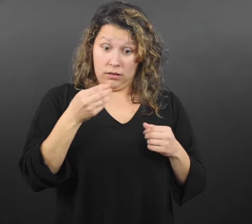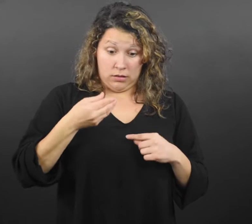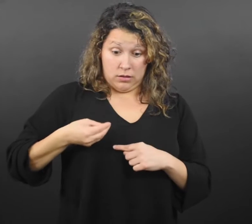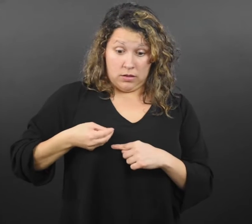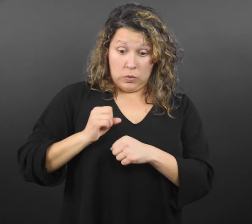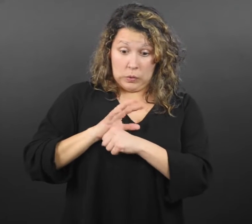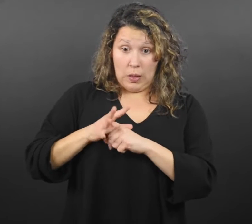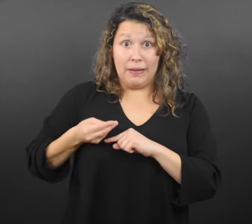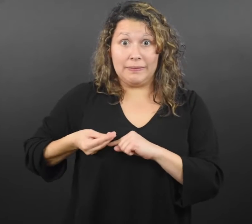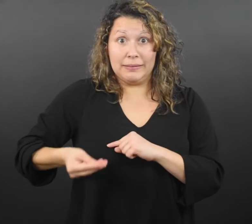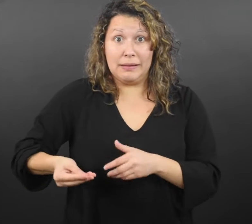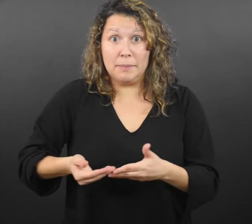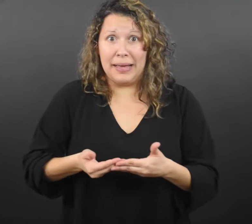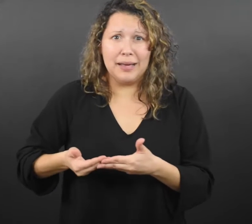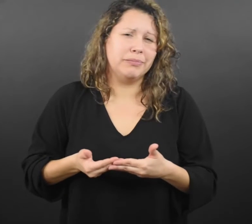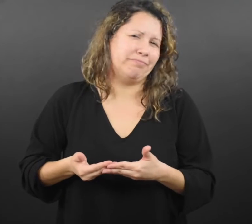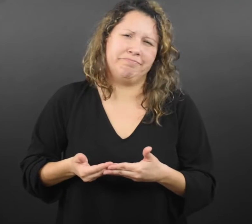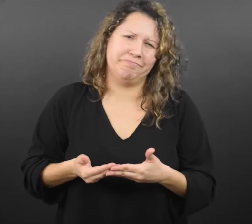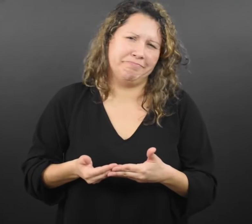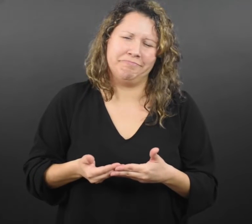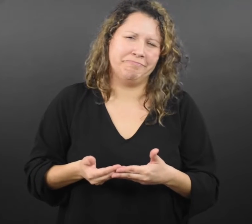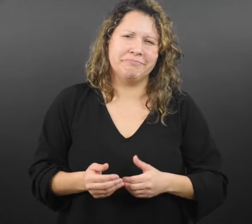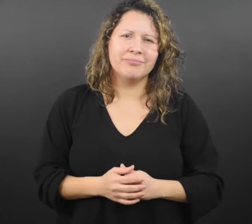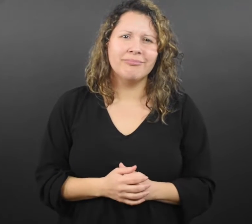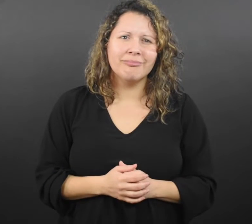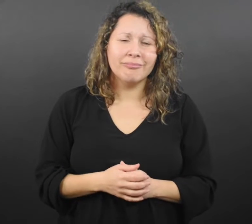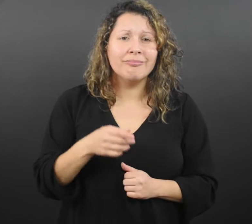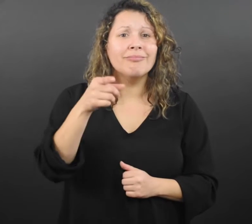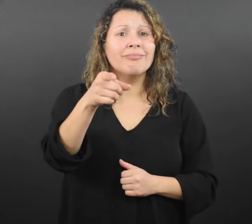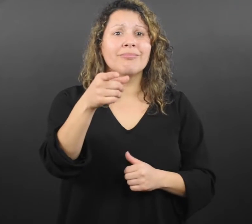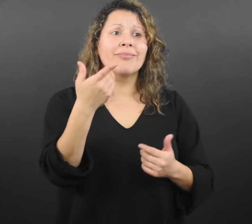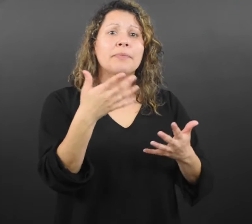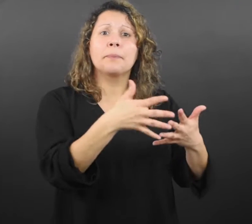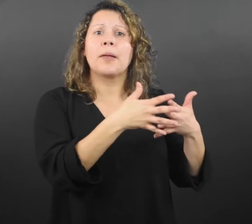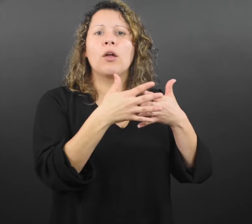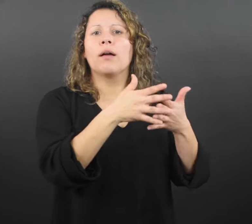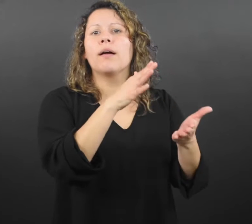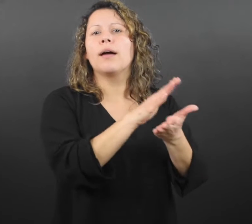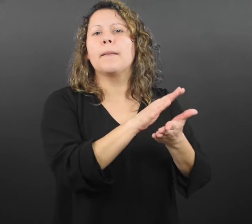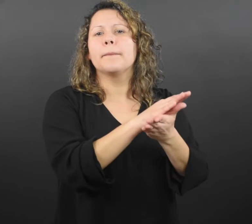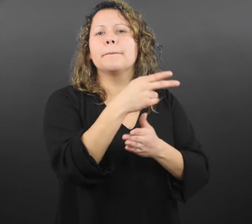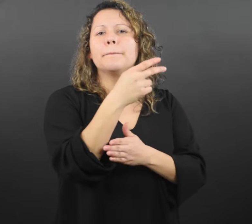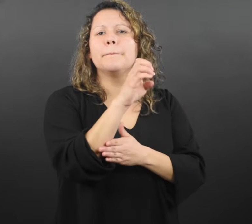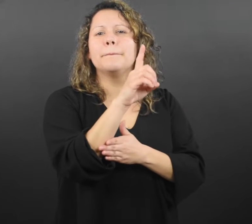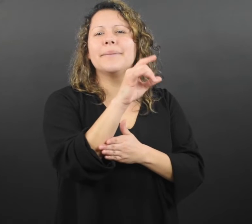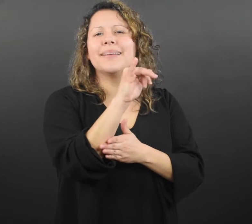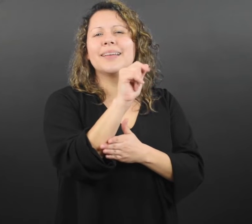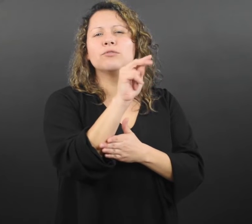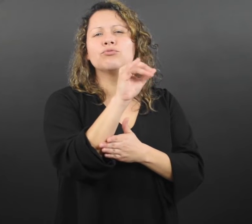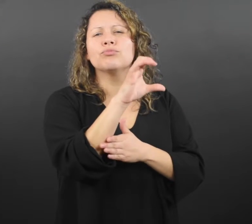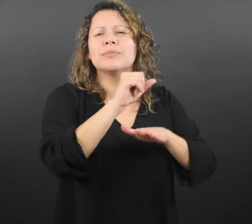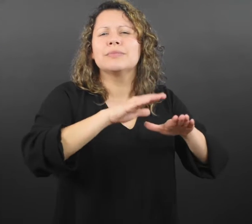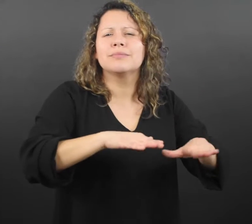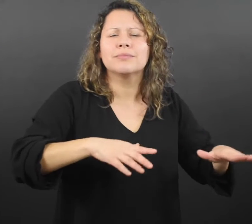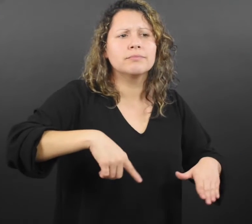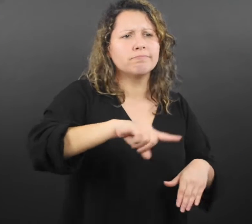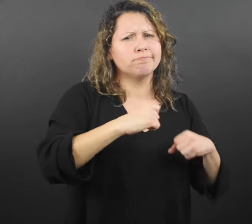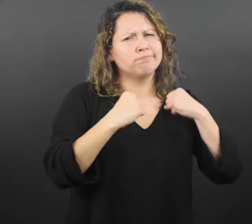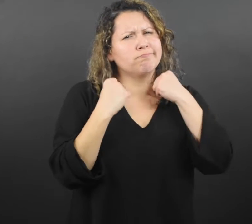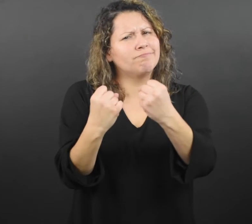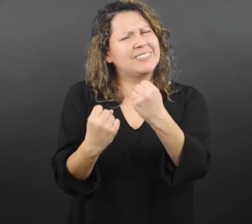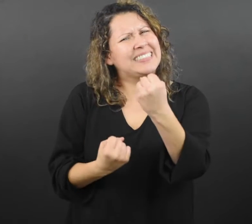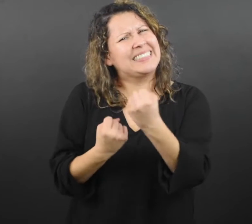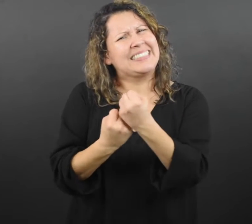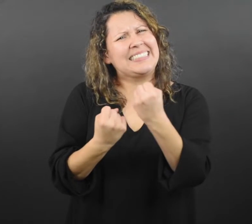infants from infection. Breast milk is unlikely to give COVID-19 to infants. The American Academy of